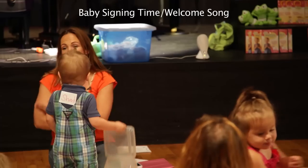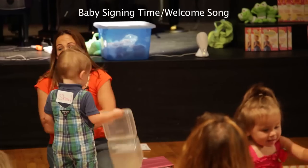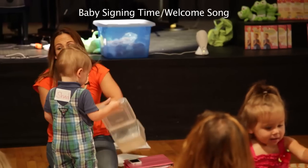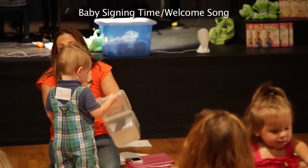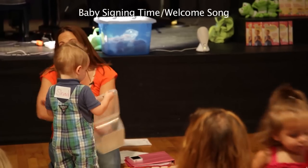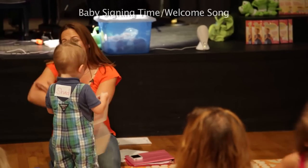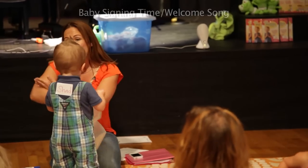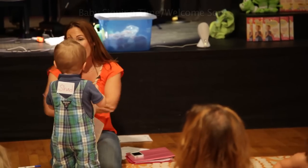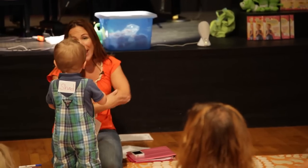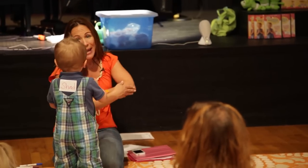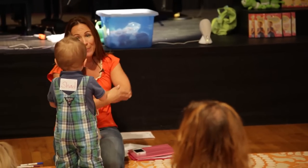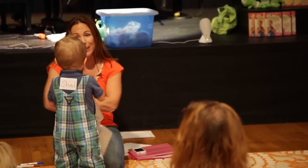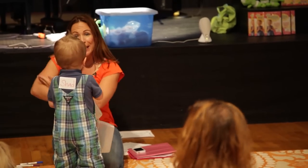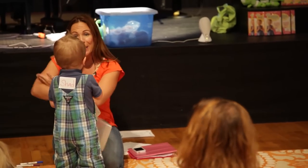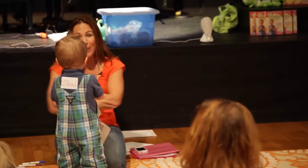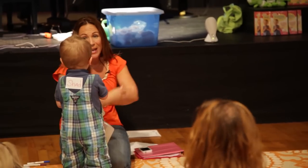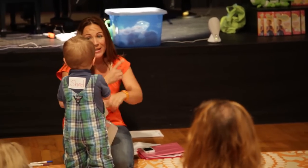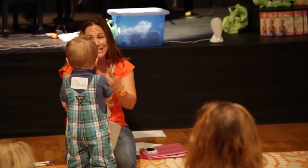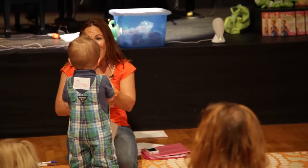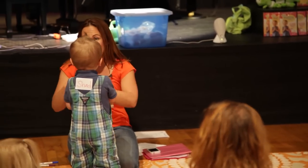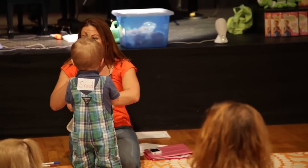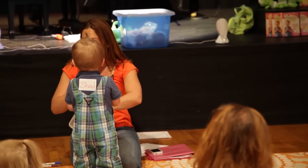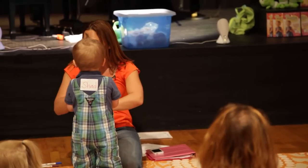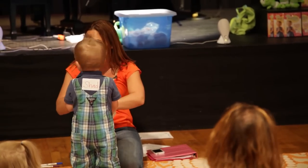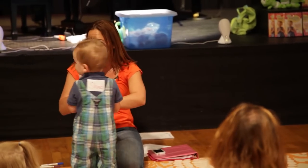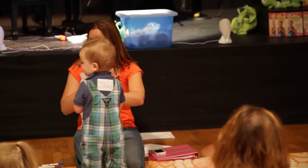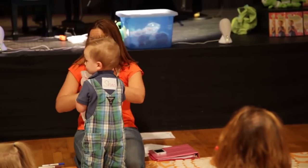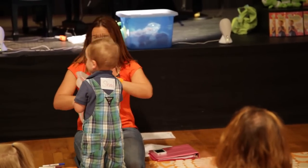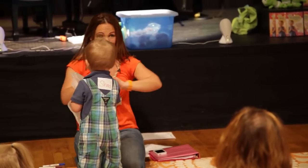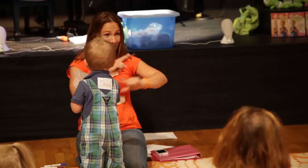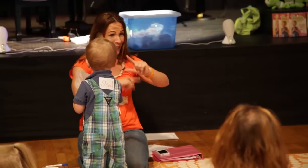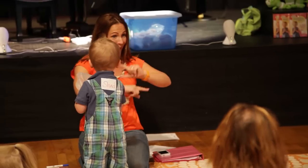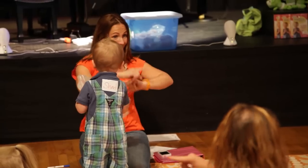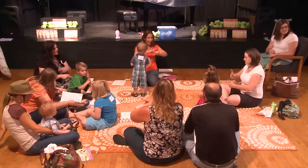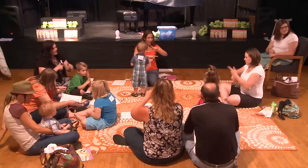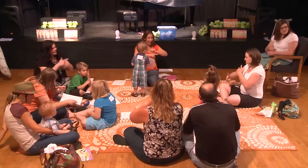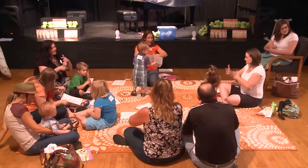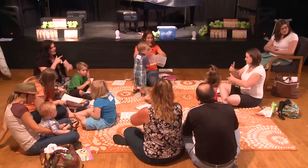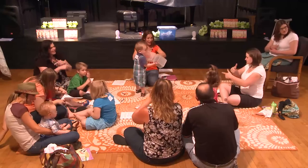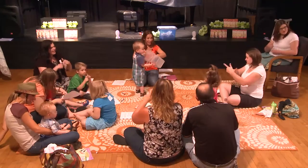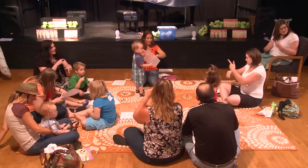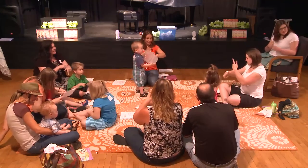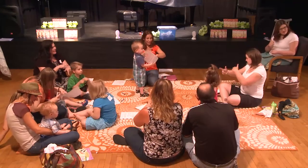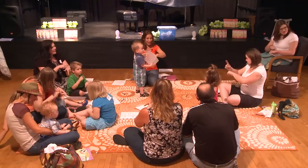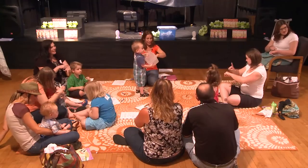[SIGNING] Baby, baby, baby signing time. Can you do SIGNING? And TIME?